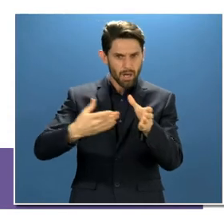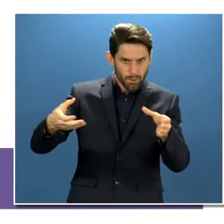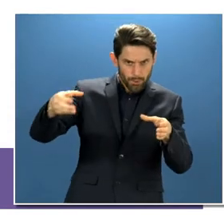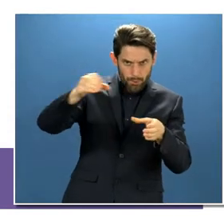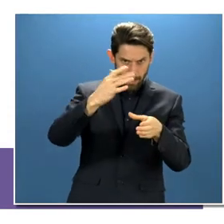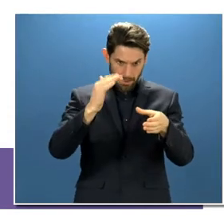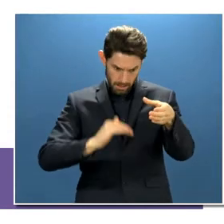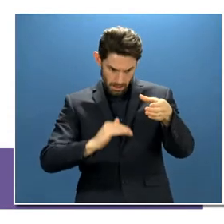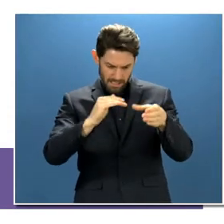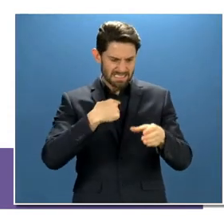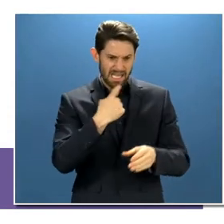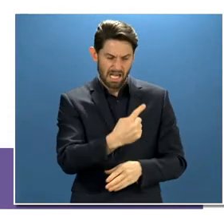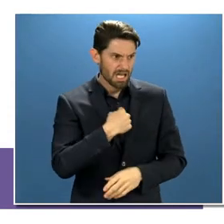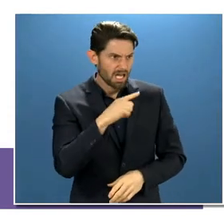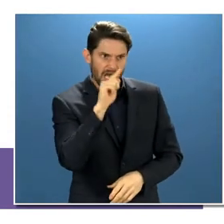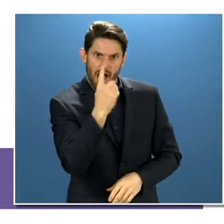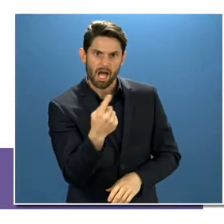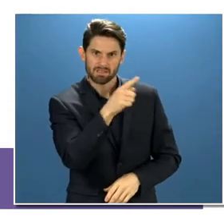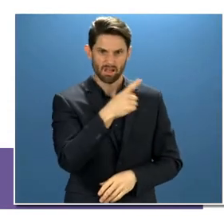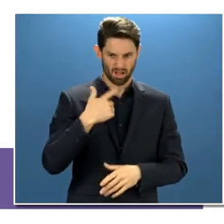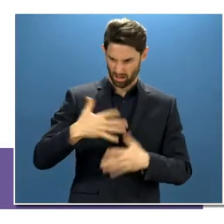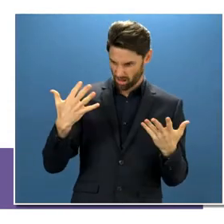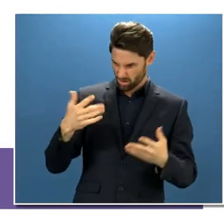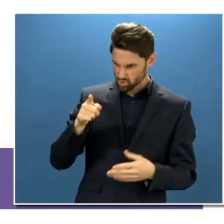measurements", and they said "It can't be that bloody hard", and I just